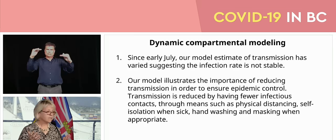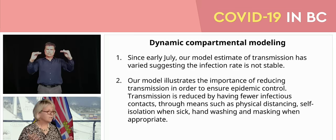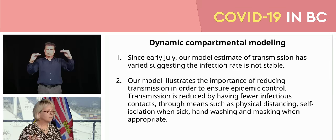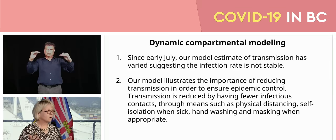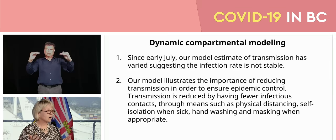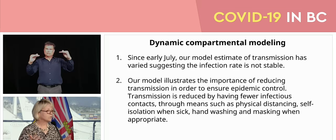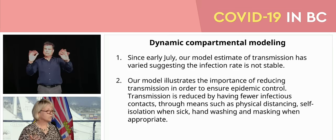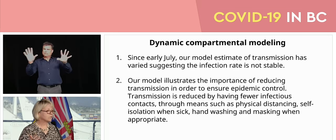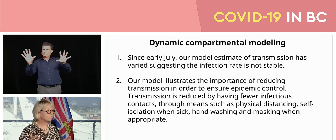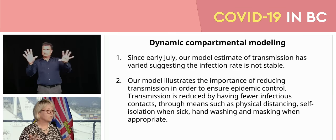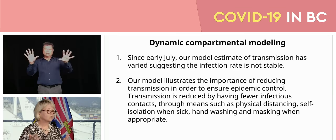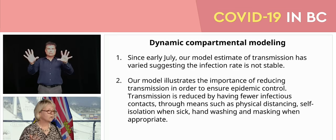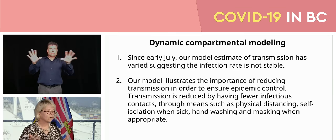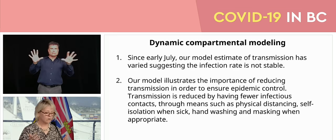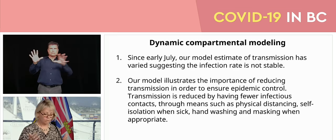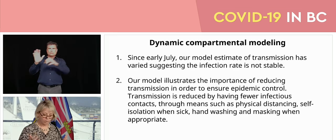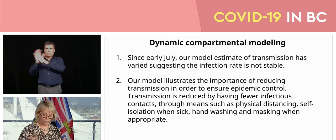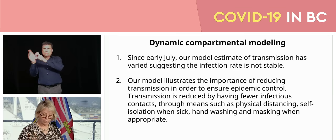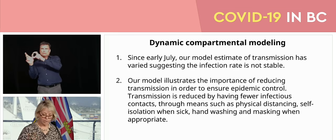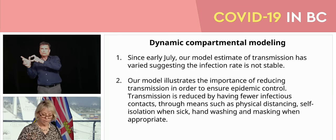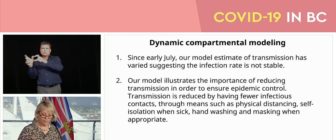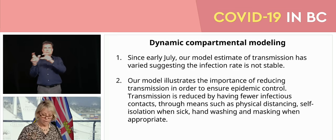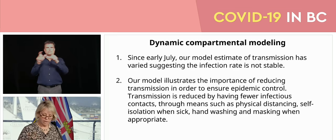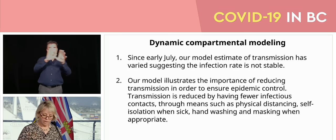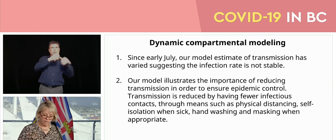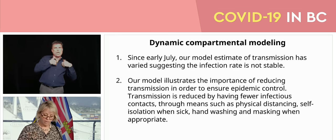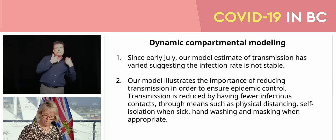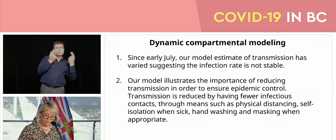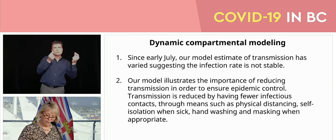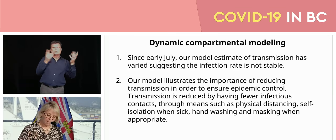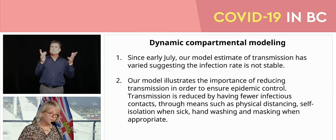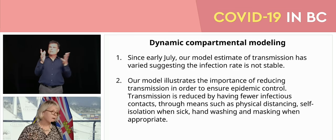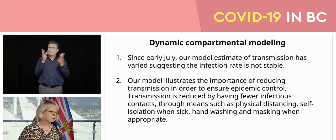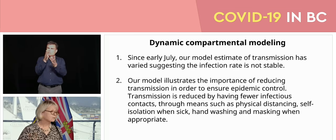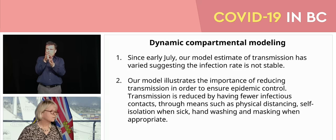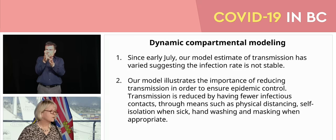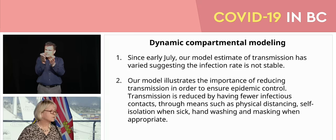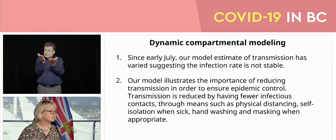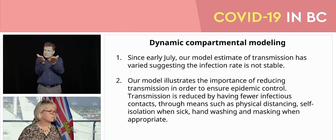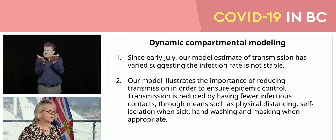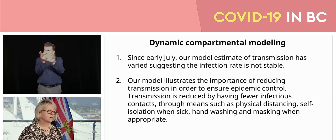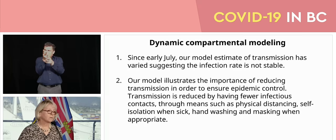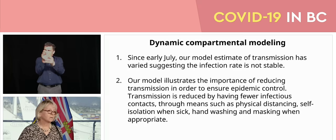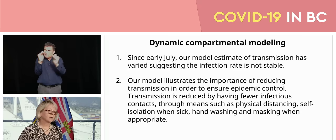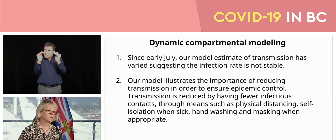that we all do together.